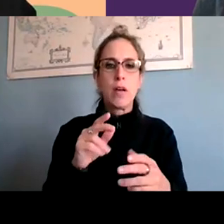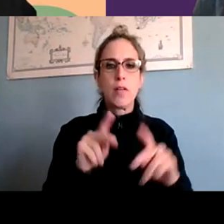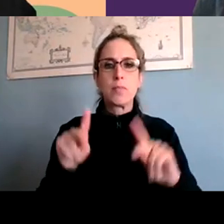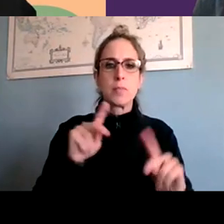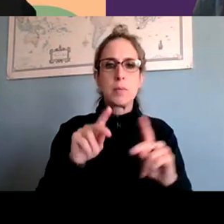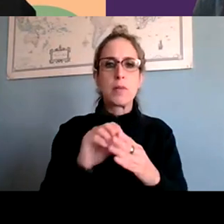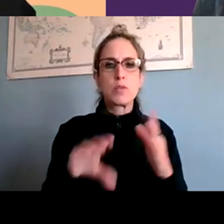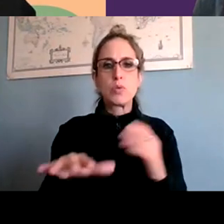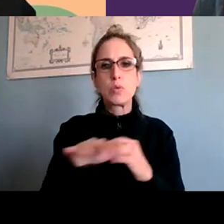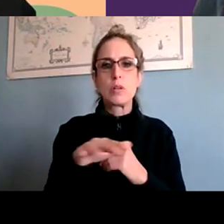Aurora Chang: The other thing I do is.